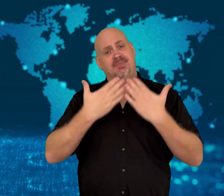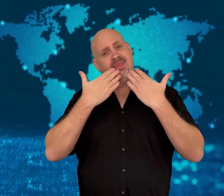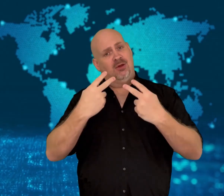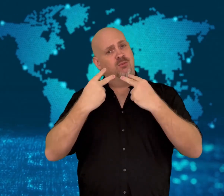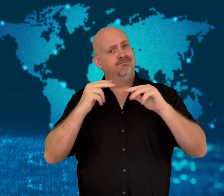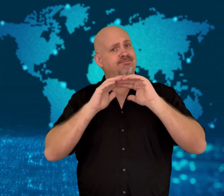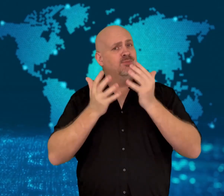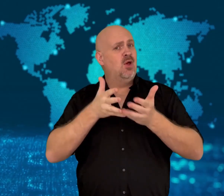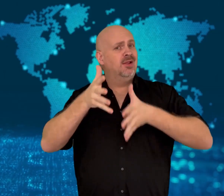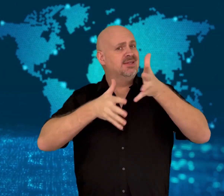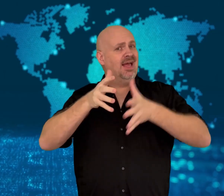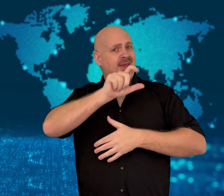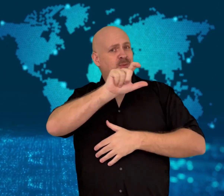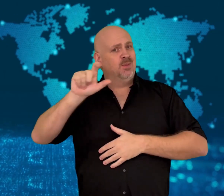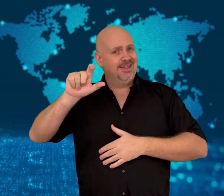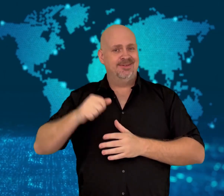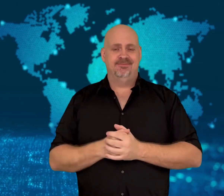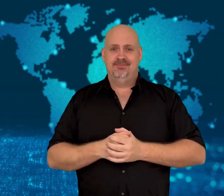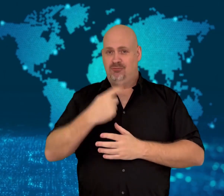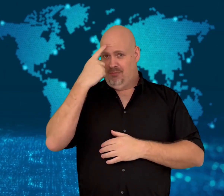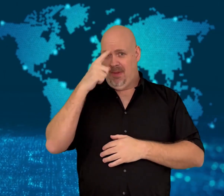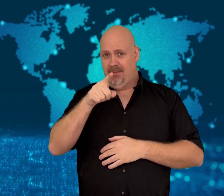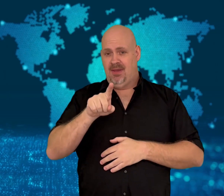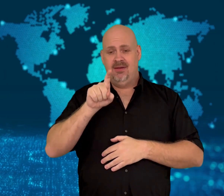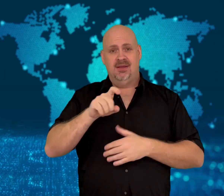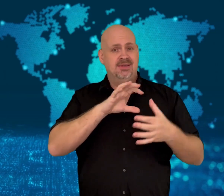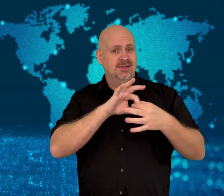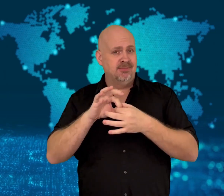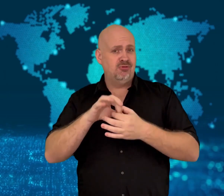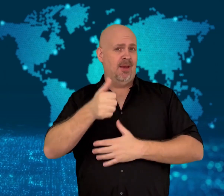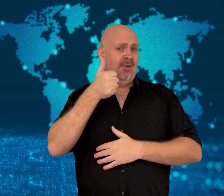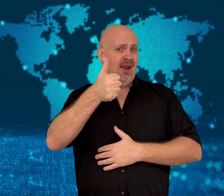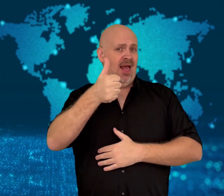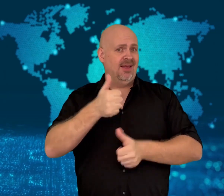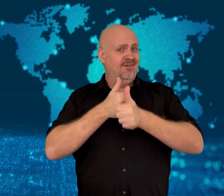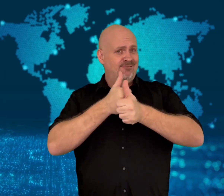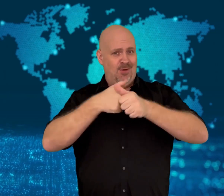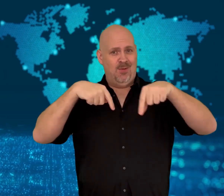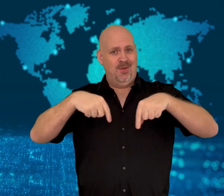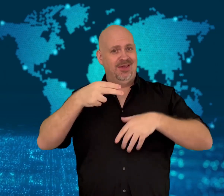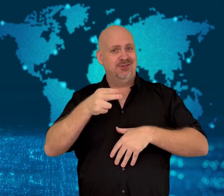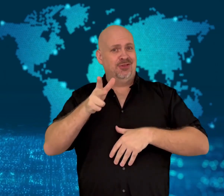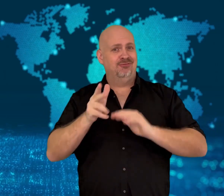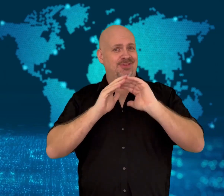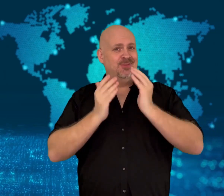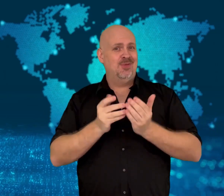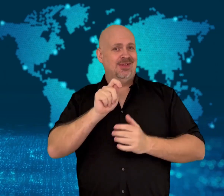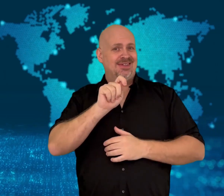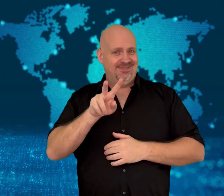Thank you for watching WorldSign Week. Don't forget to subscribe, like, and follow H3 World TV